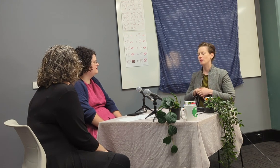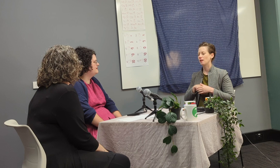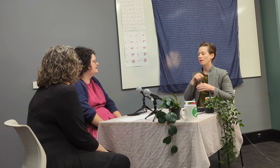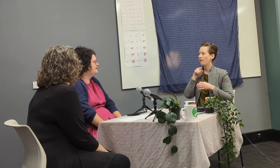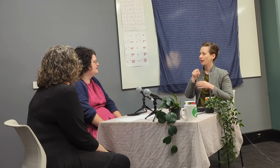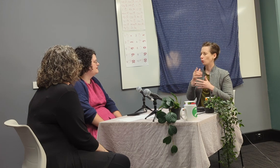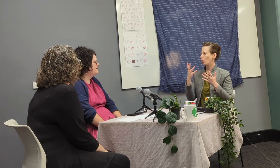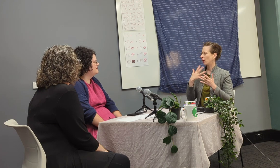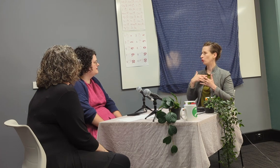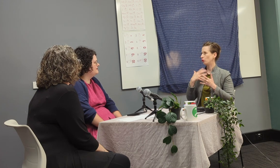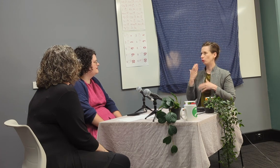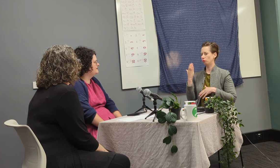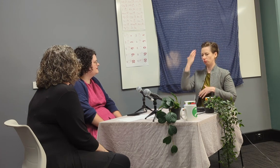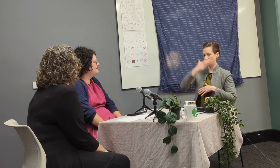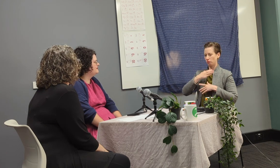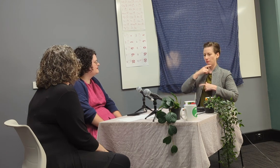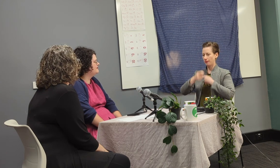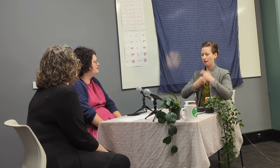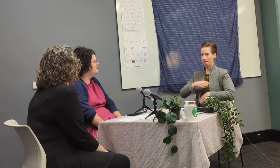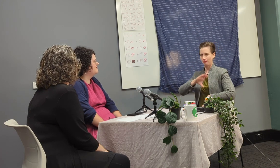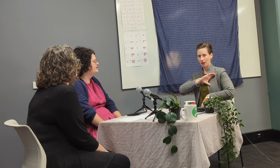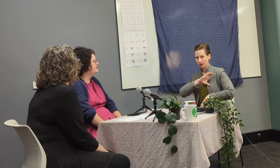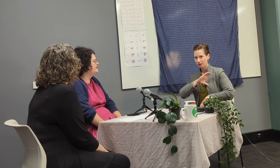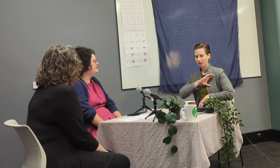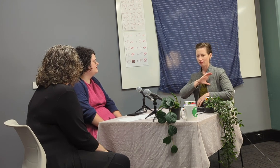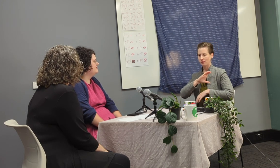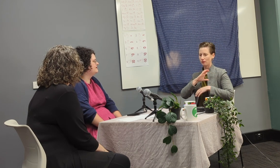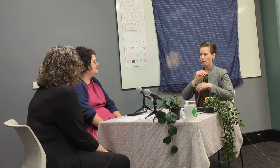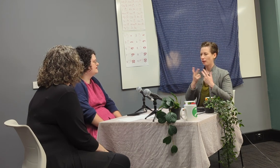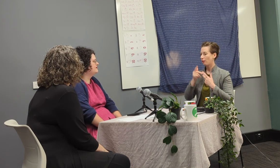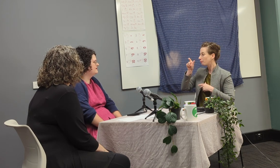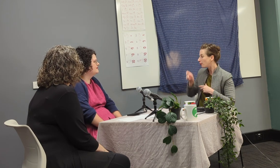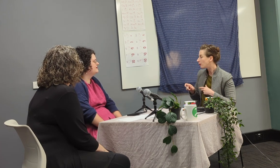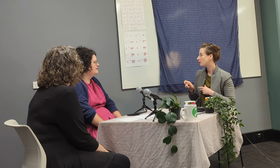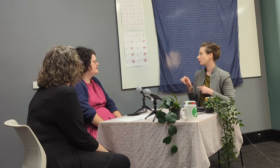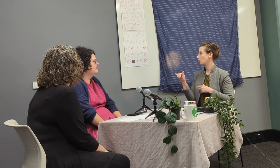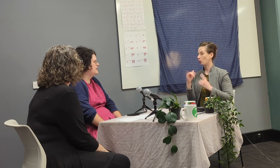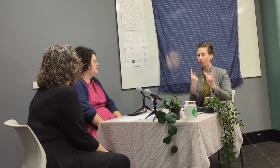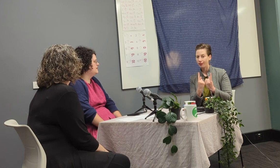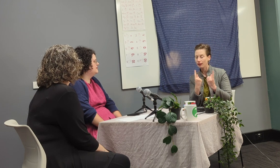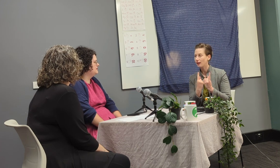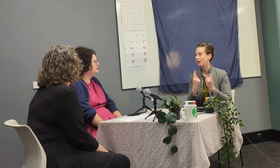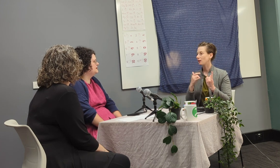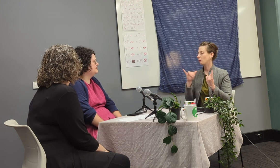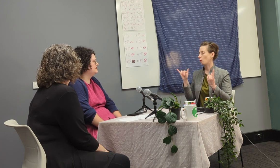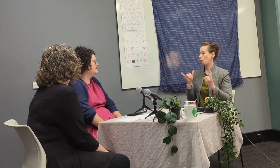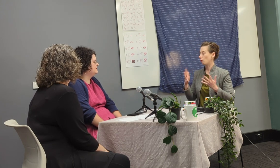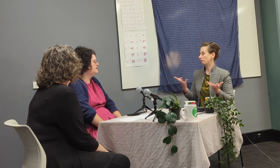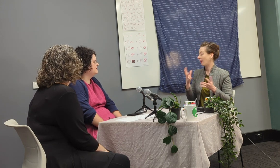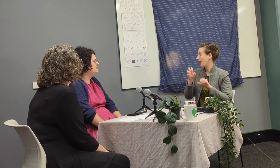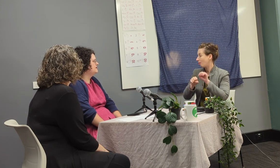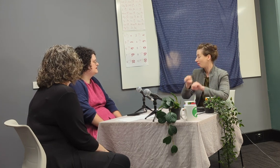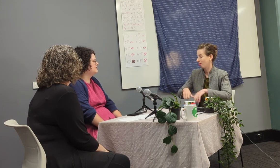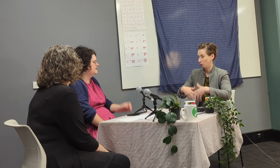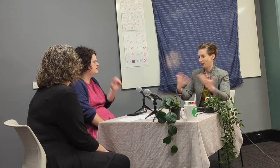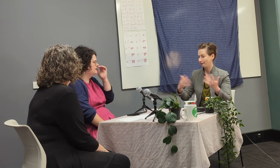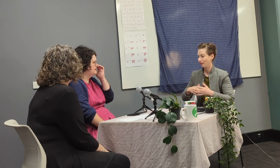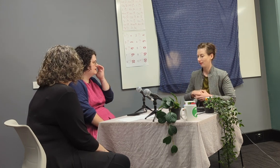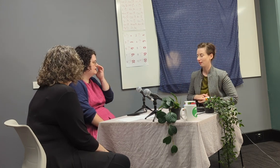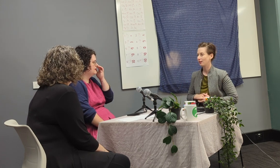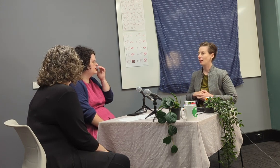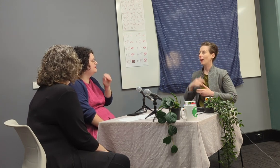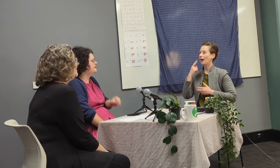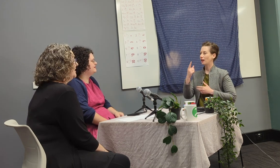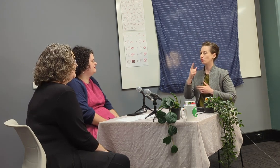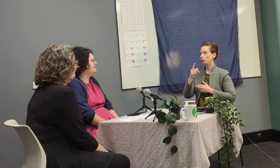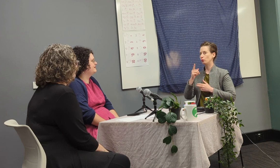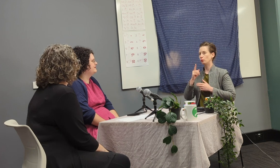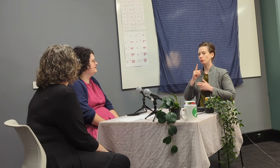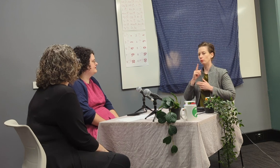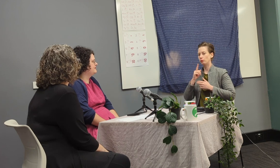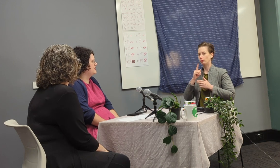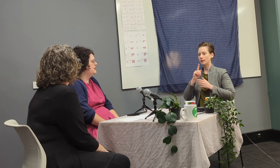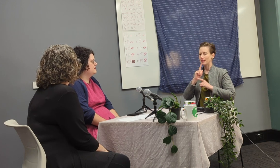That’s where you become a character, become another person or another being, an animal,